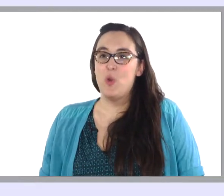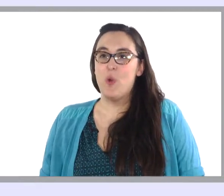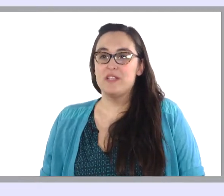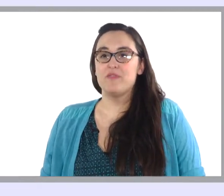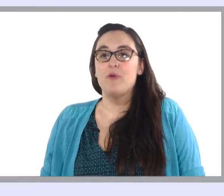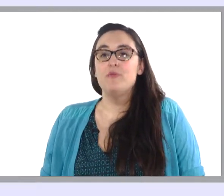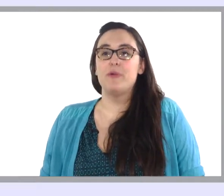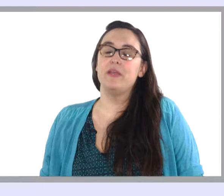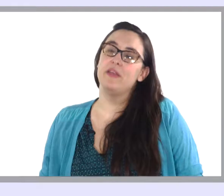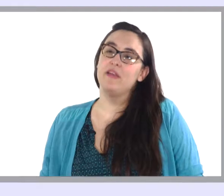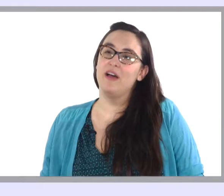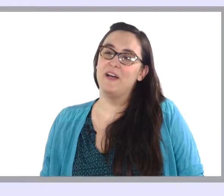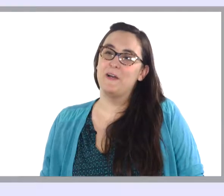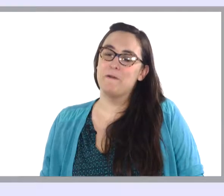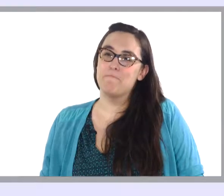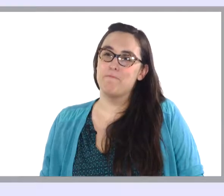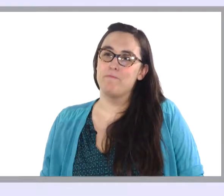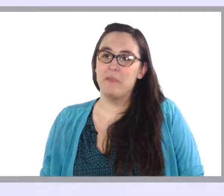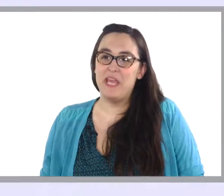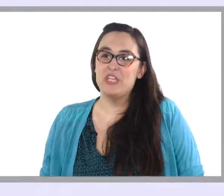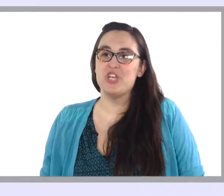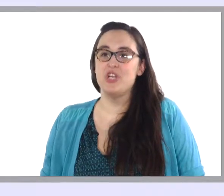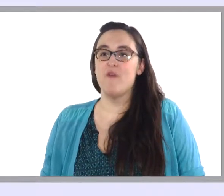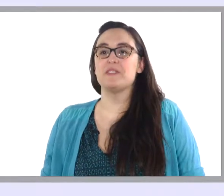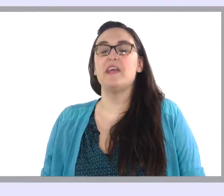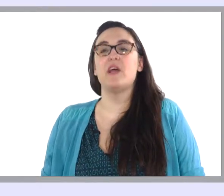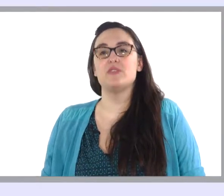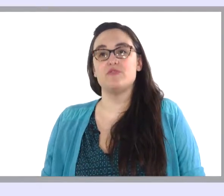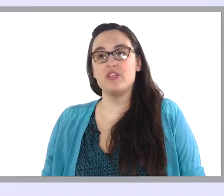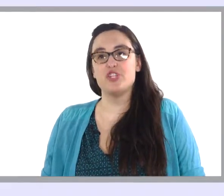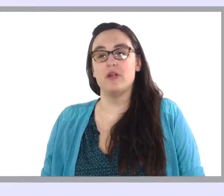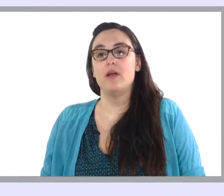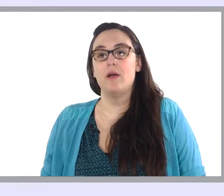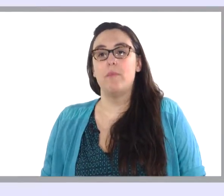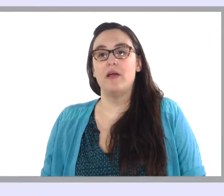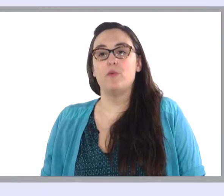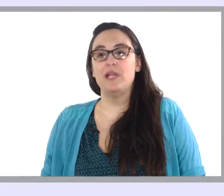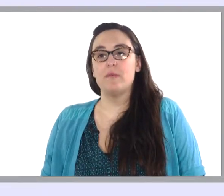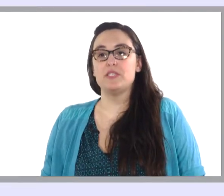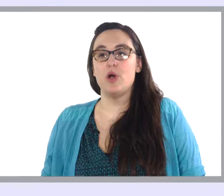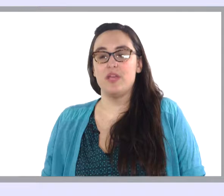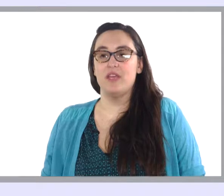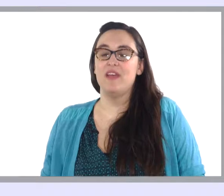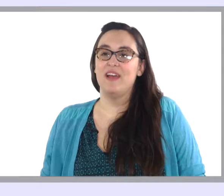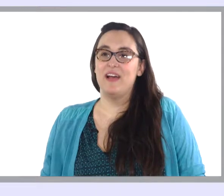when the groundbreaking publication of sign language structure, by William Stokoe,